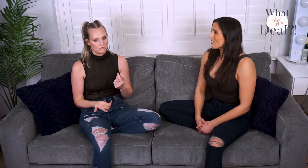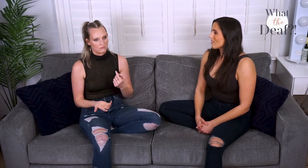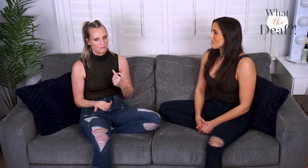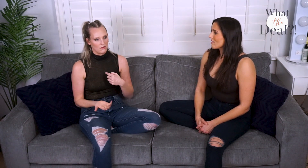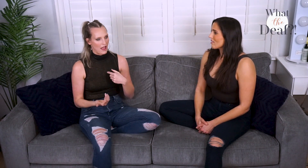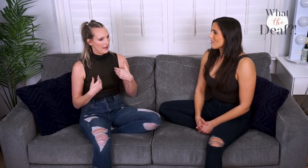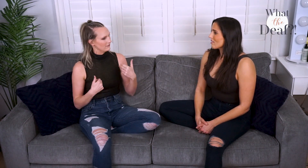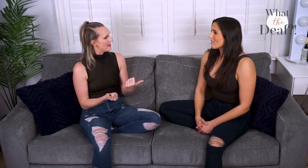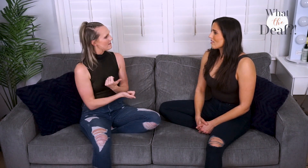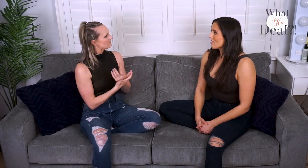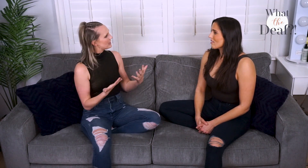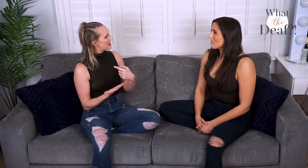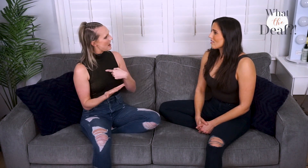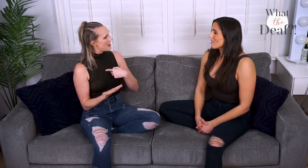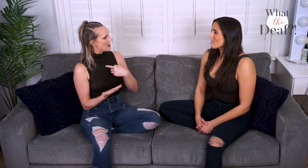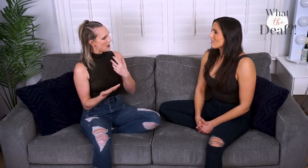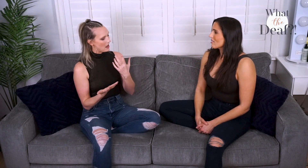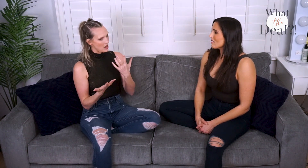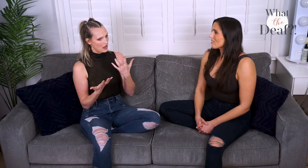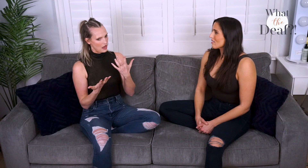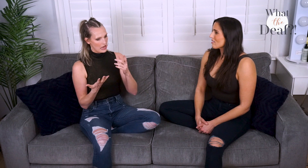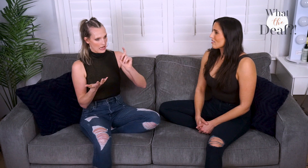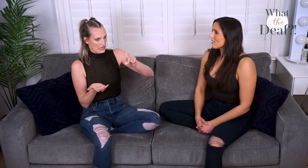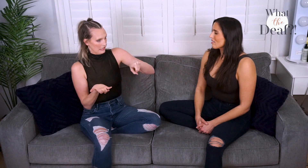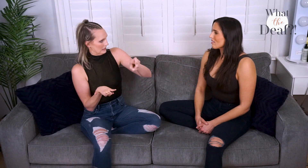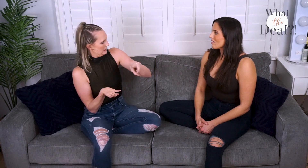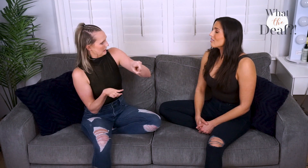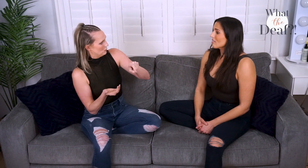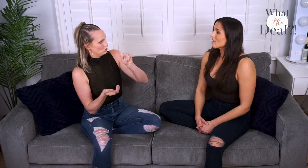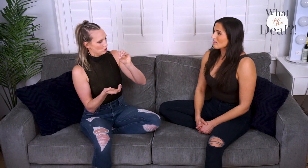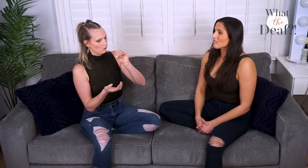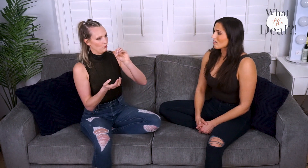where I felt like I had everything I needed,